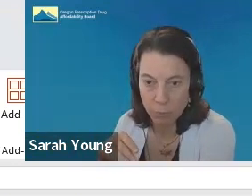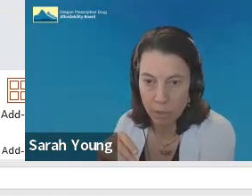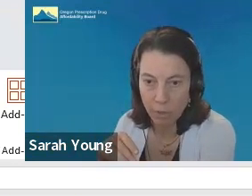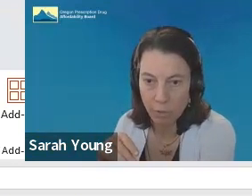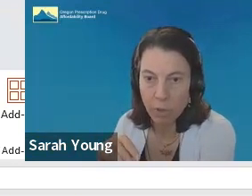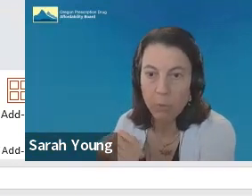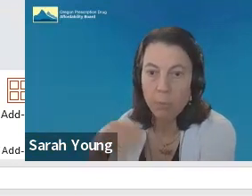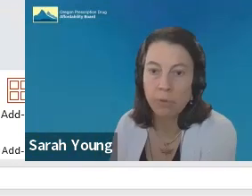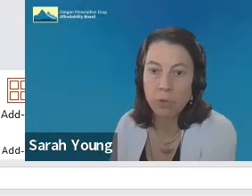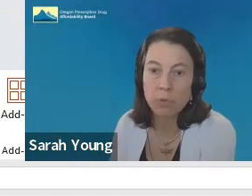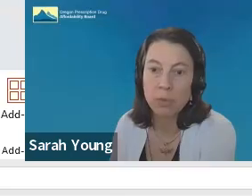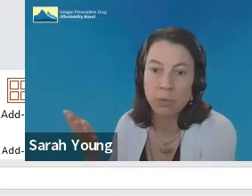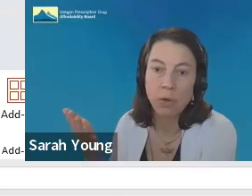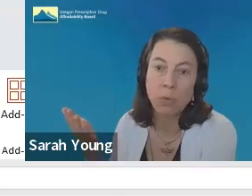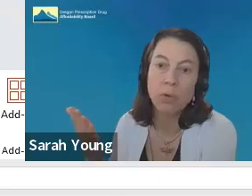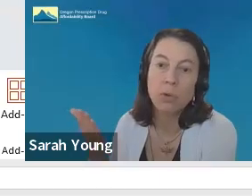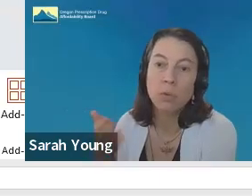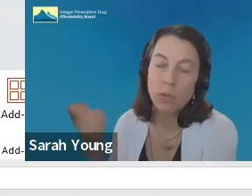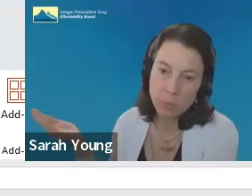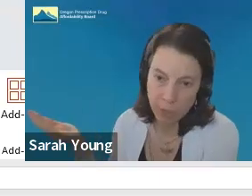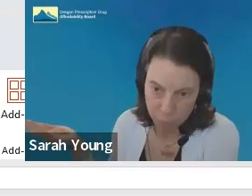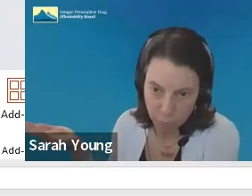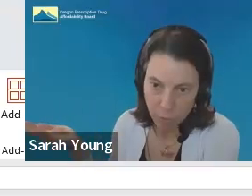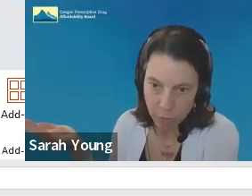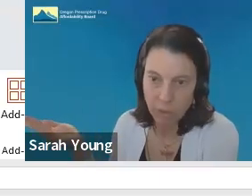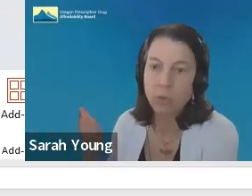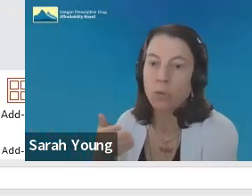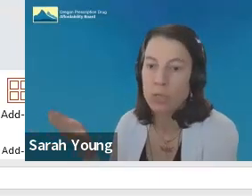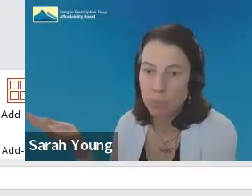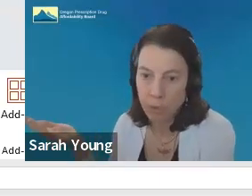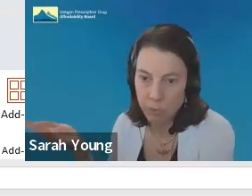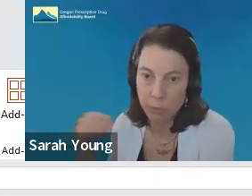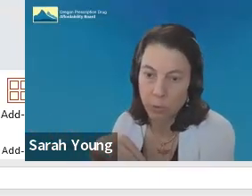Office of Rural Health. But of course, we don't know which part of rural Oregon or which part of